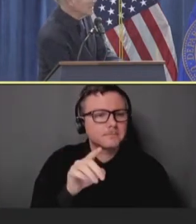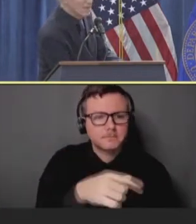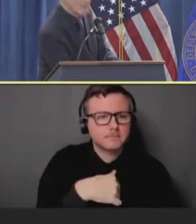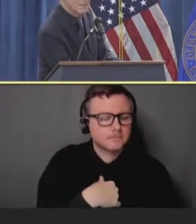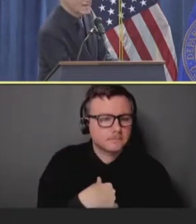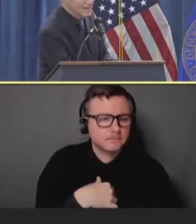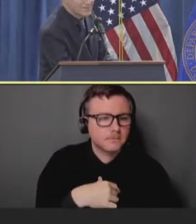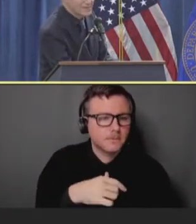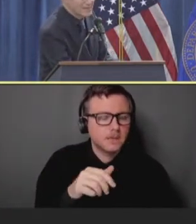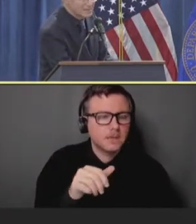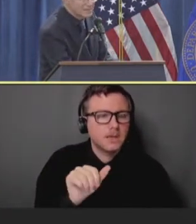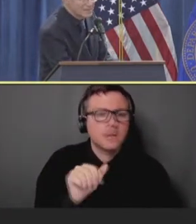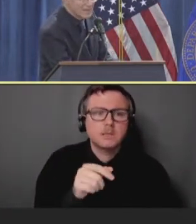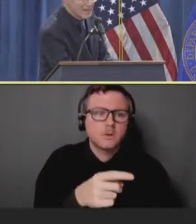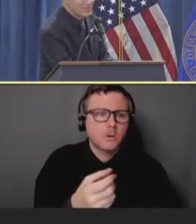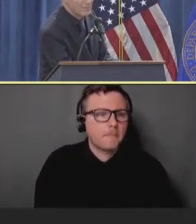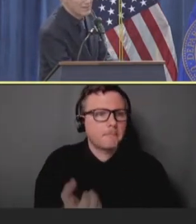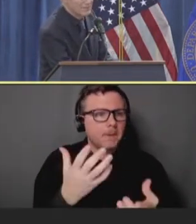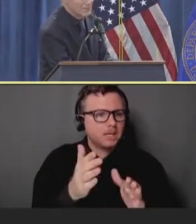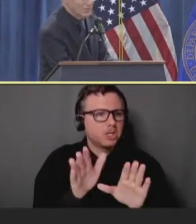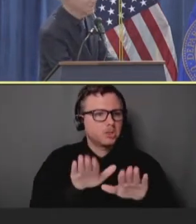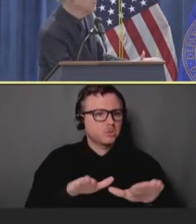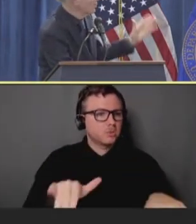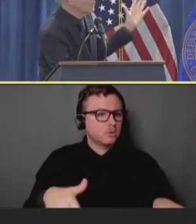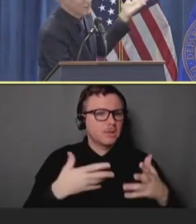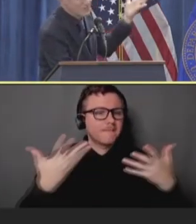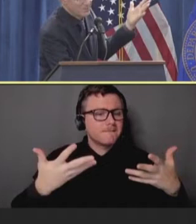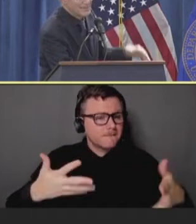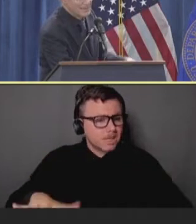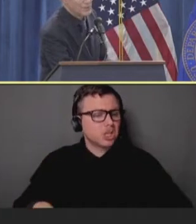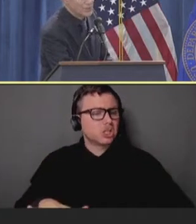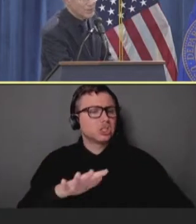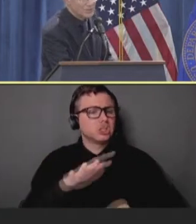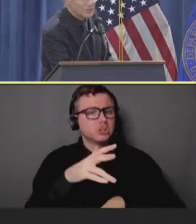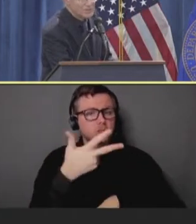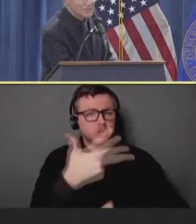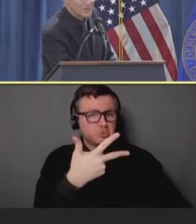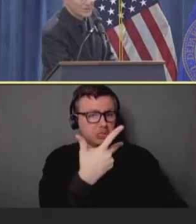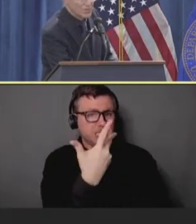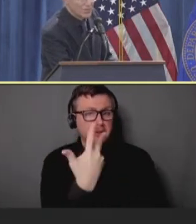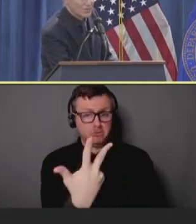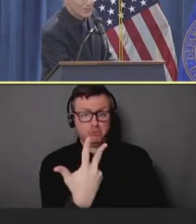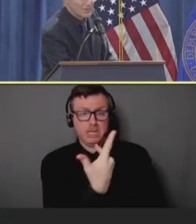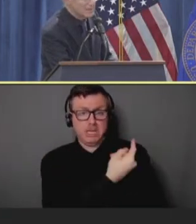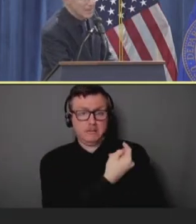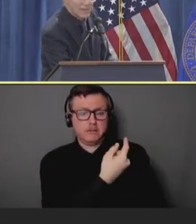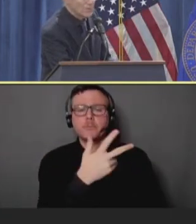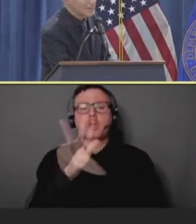A lot of kids after being fully -- well, after getting three doses of the oral vaccine, were